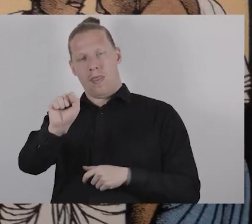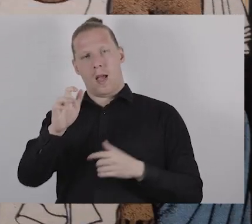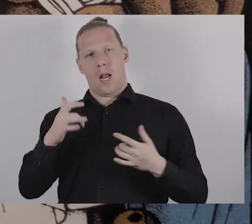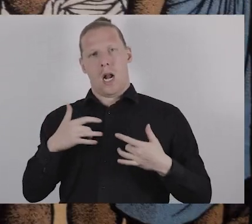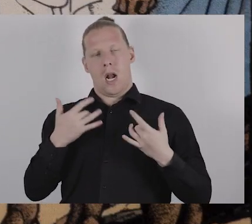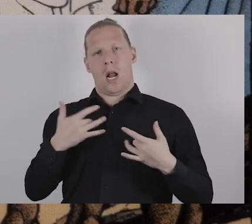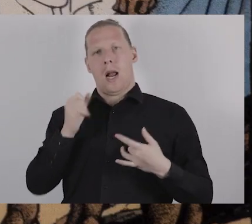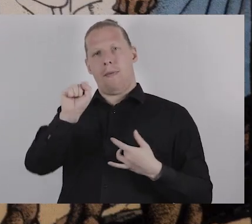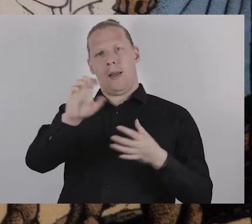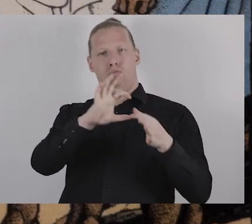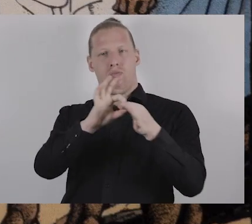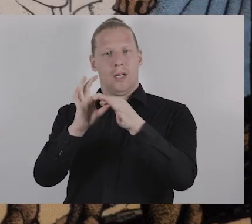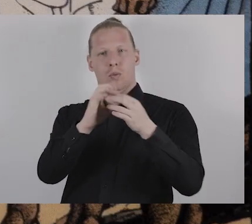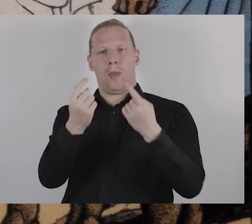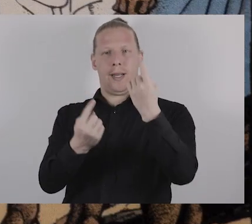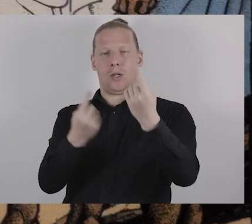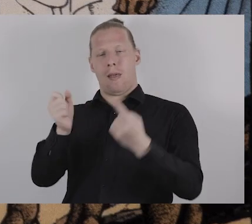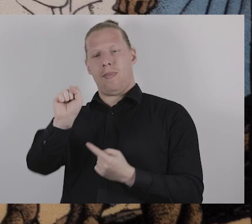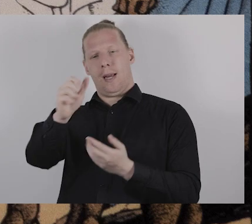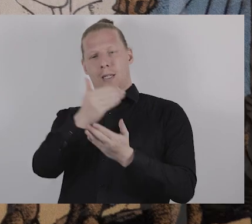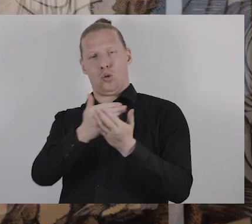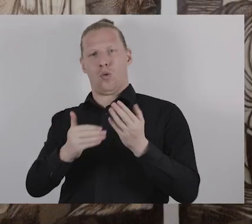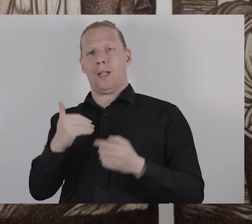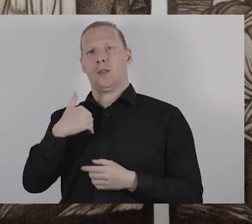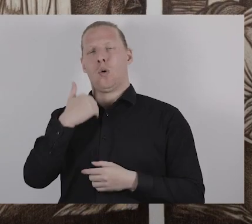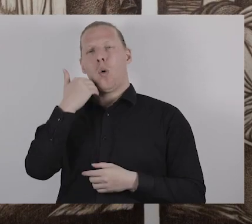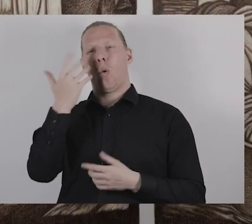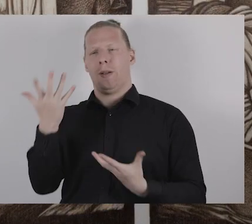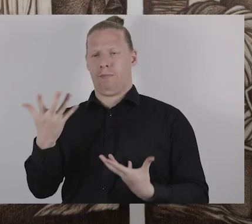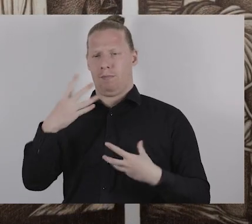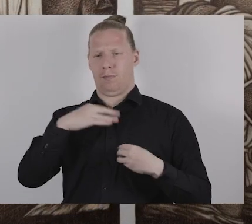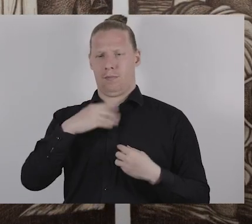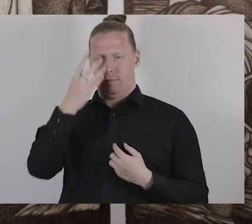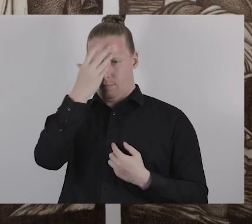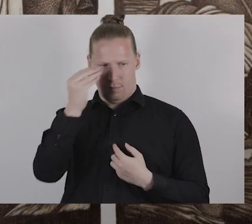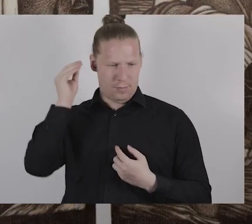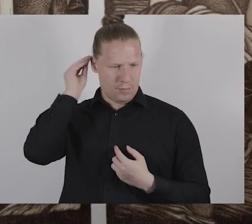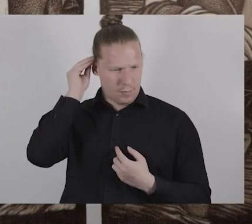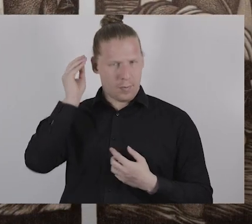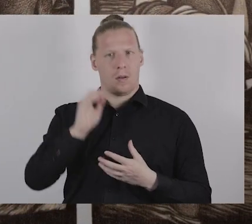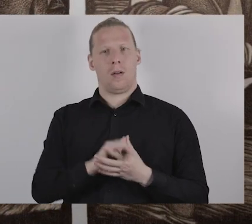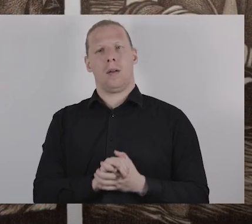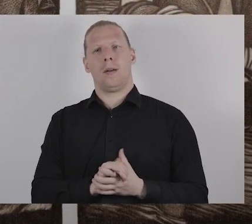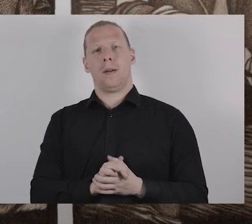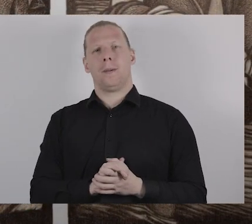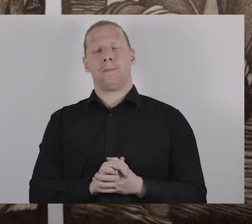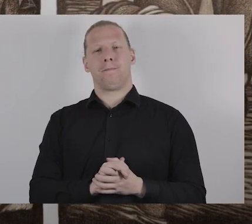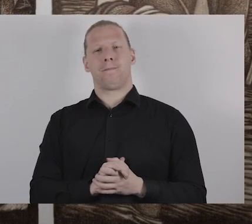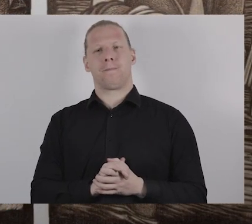and their lives, relationship with each other, their stories. And that has stayed with me.